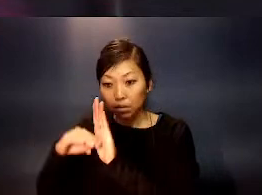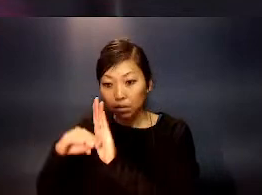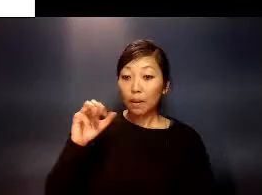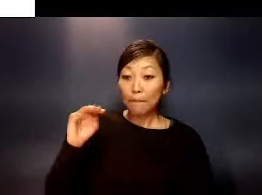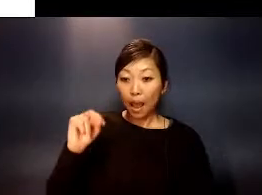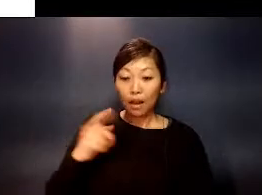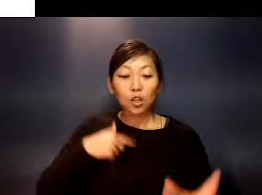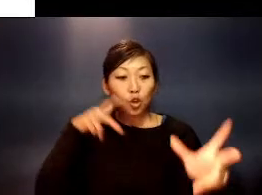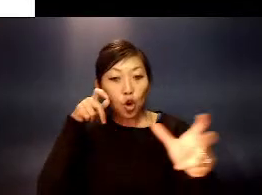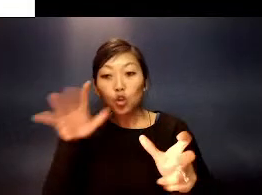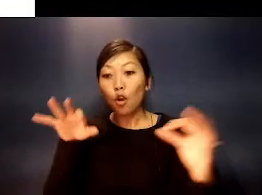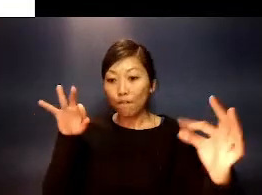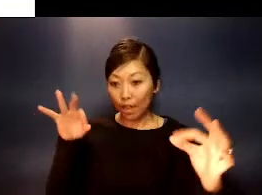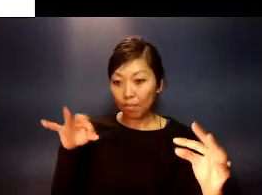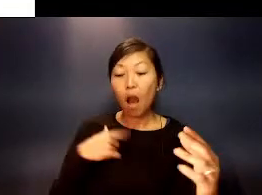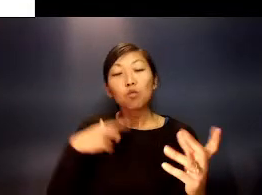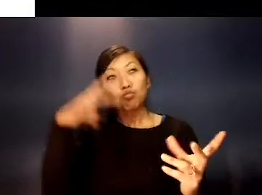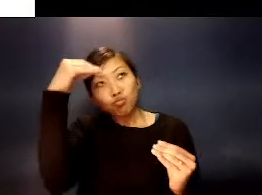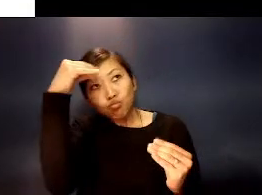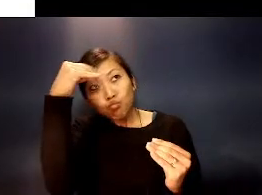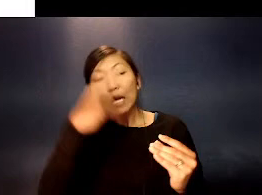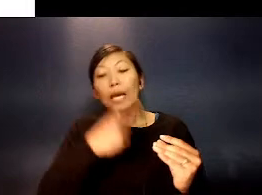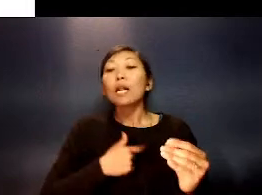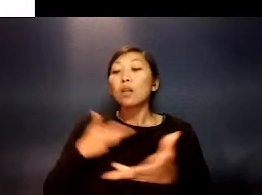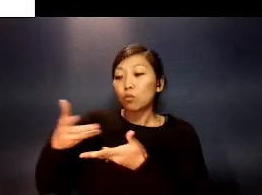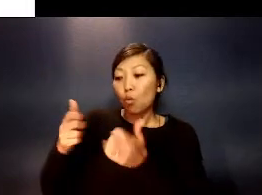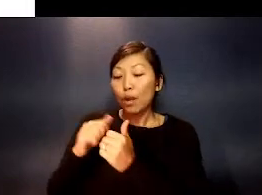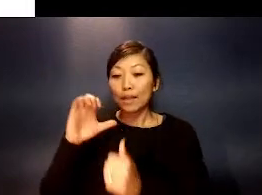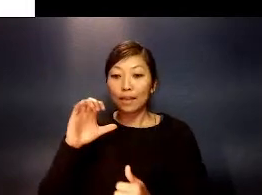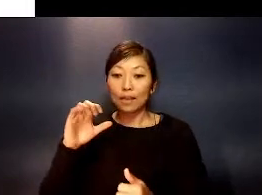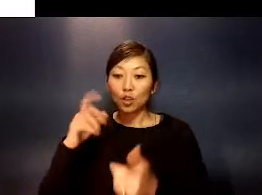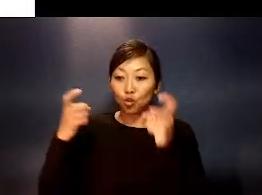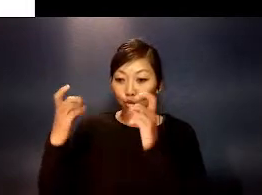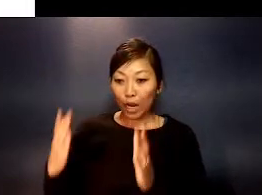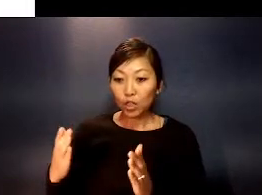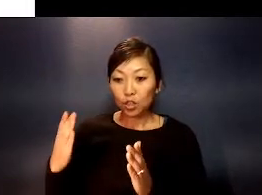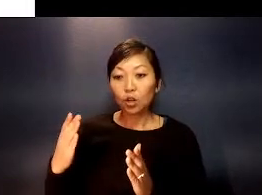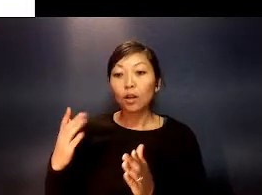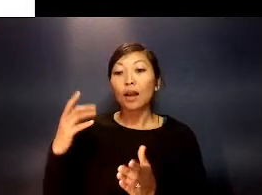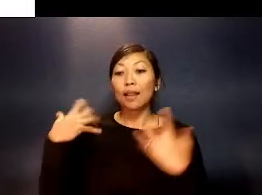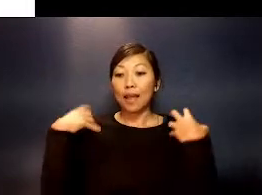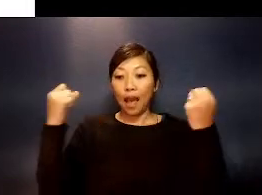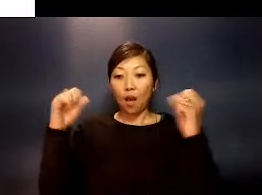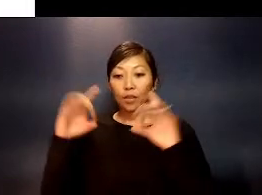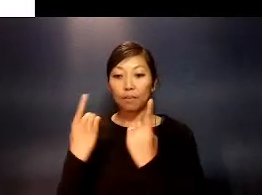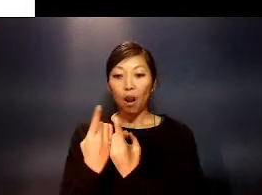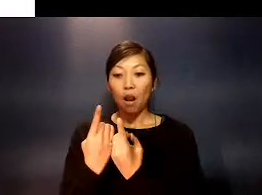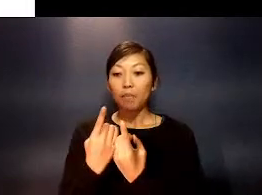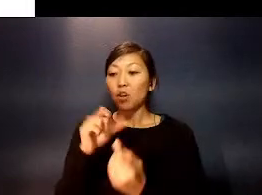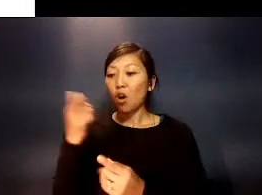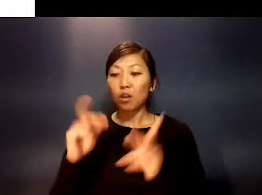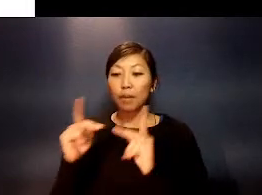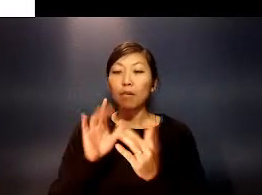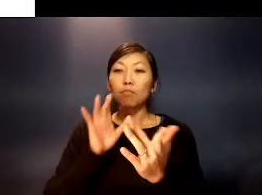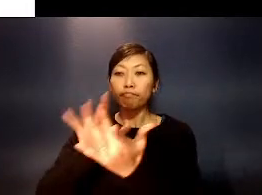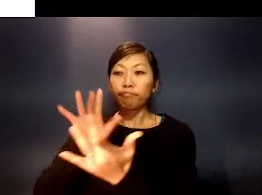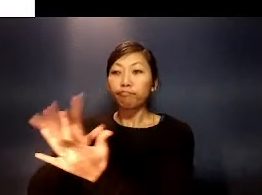WE BOTH RECONFIGURE THE SOURCE OF THIS MONEY FROM AND HOW COULD IT BE DEPLOYED IN A WAY THAT WOULD GIVE THE MOST HELP THE FASTs TO THE PEOPLE THAT ARE ON THE